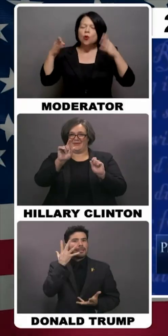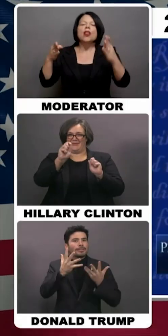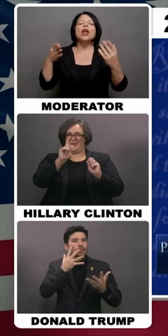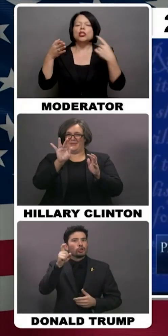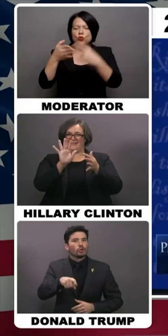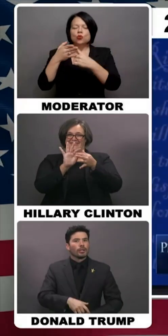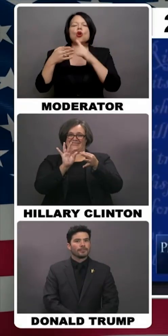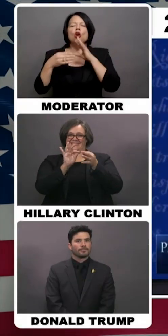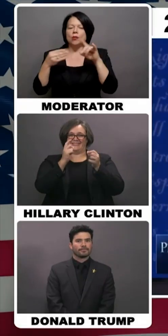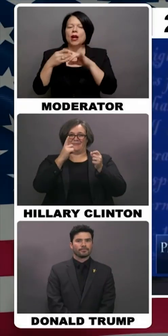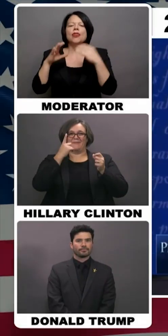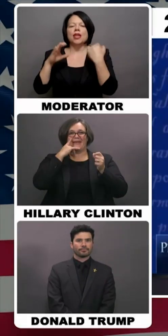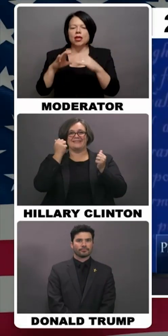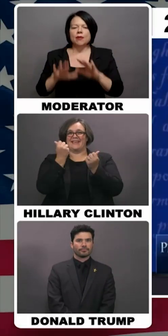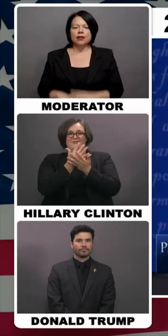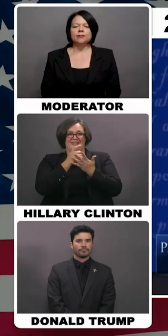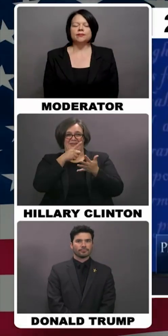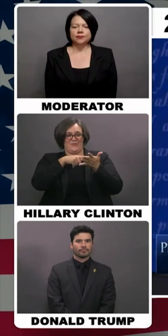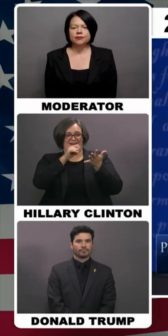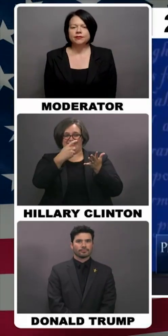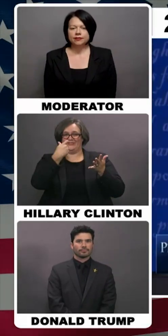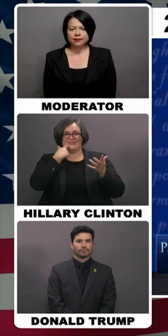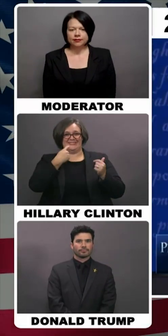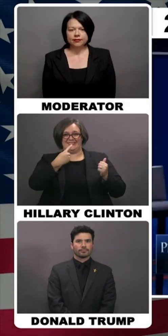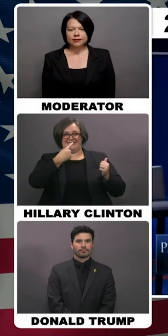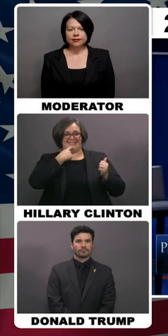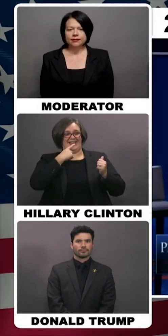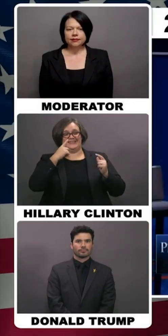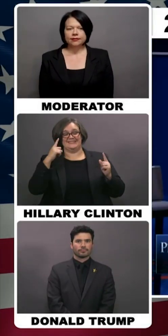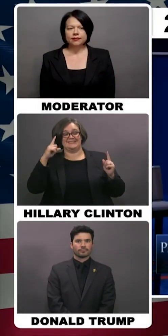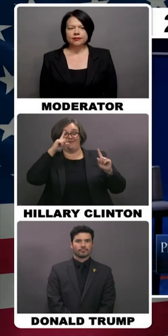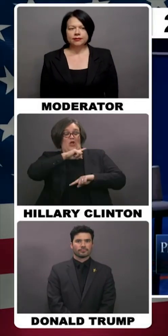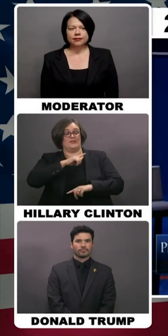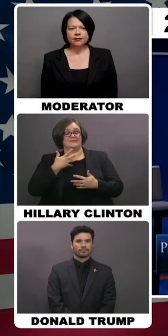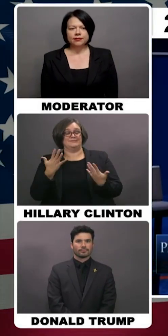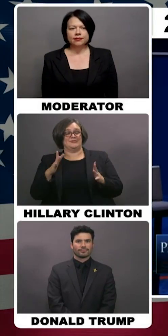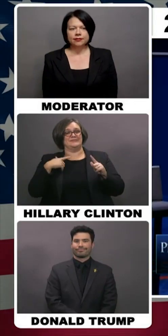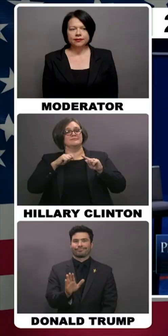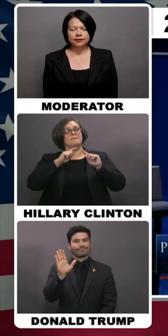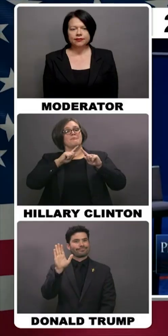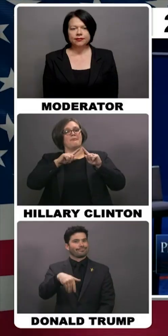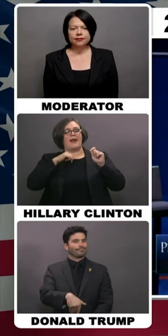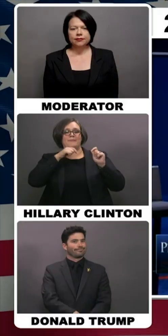Say, because everything he just said is absolutely false. But I'm not surprised. Oh, really? In the first debate